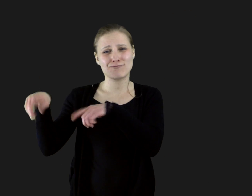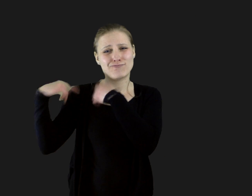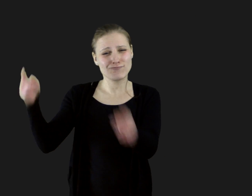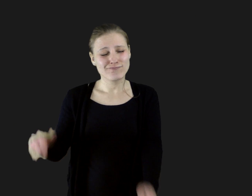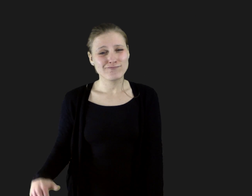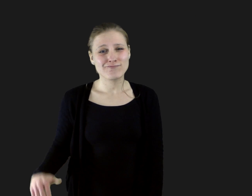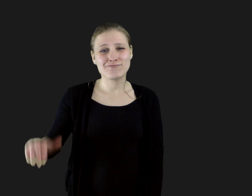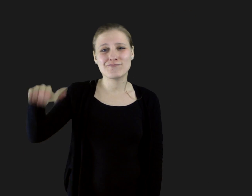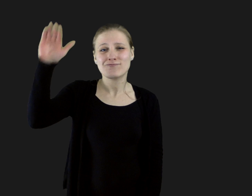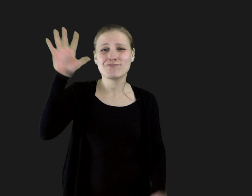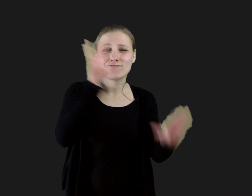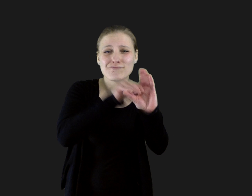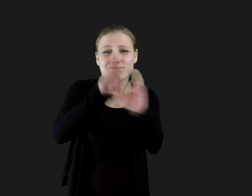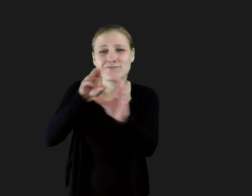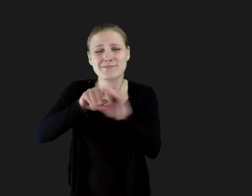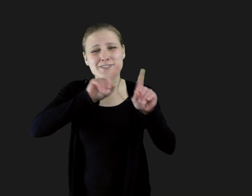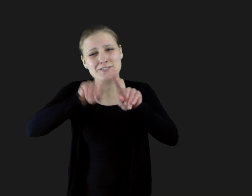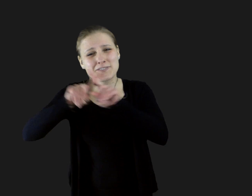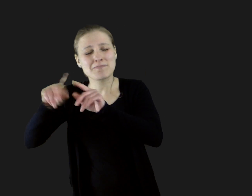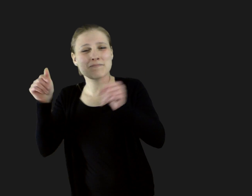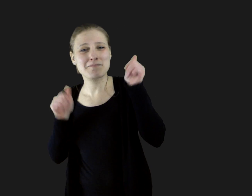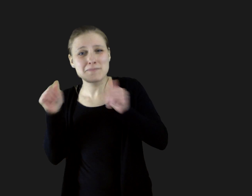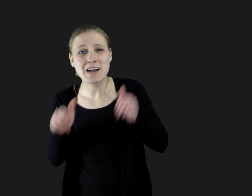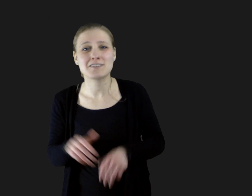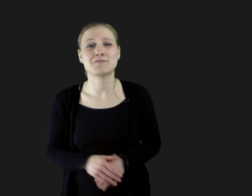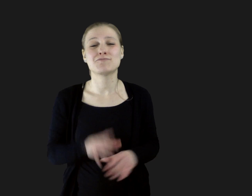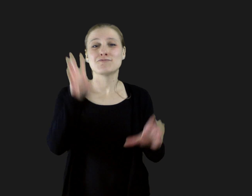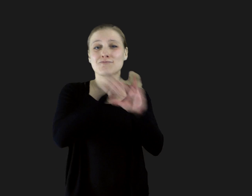I grew up very involved in the theatrical world with many roles: